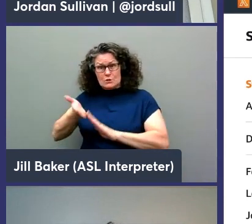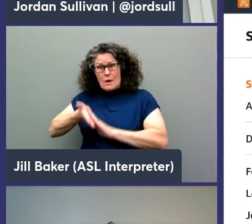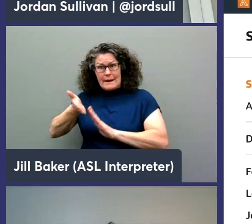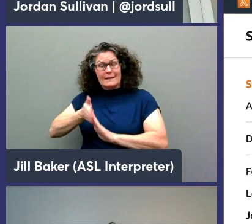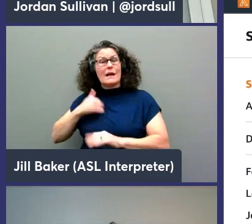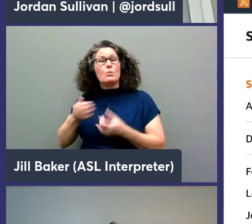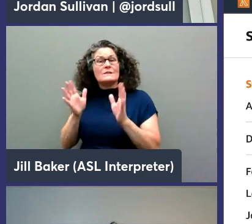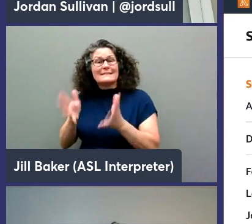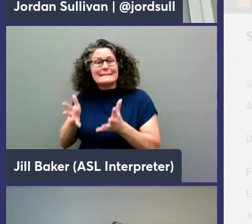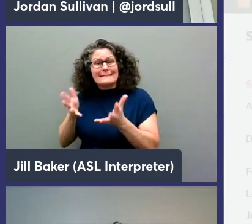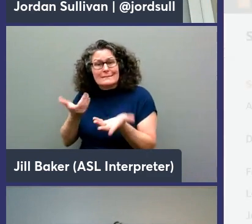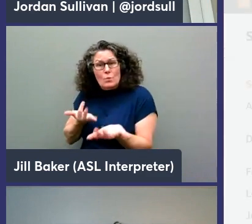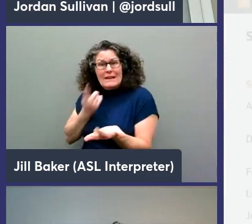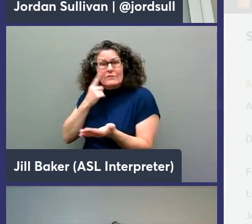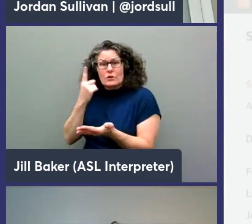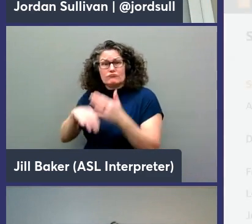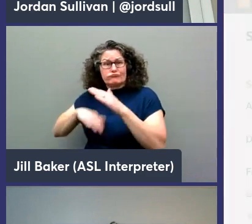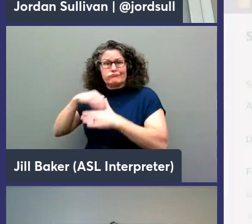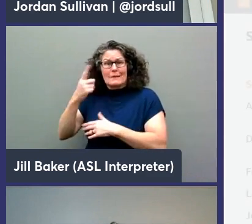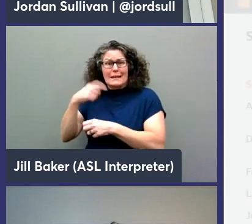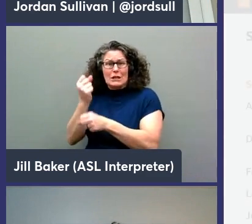So then I'll start another execution here.